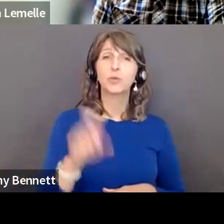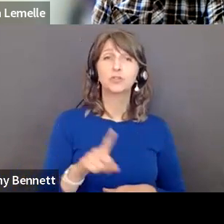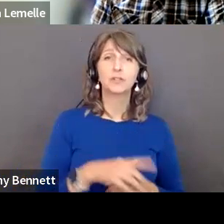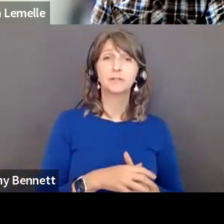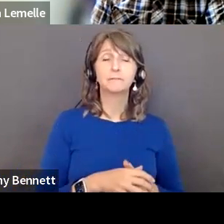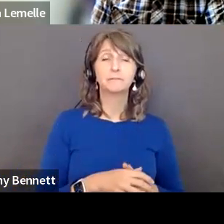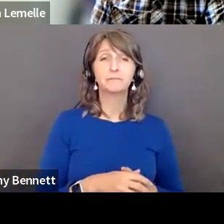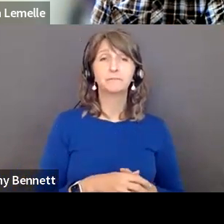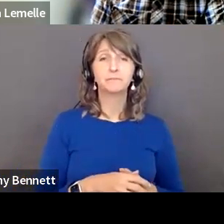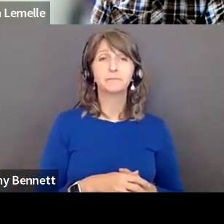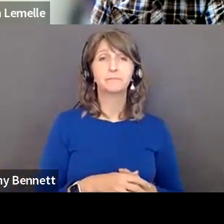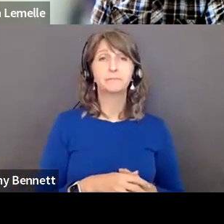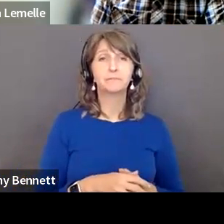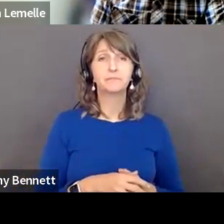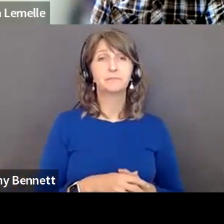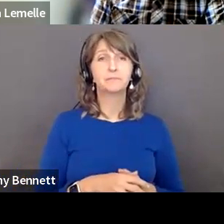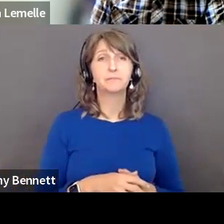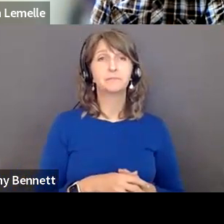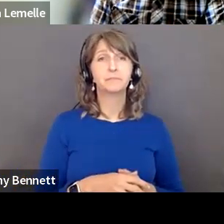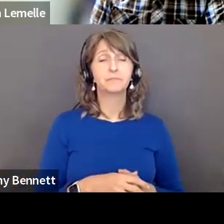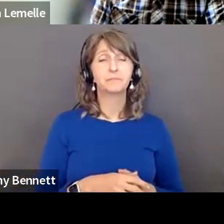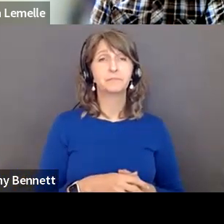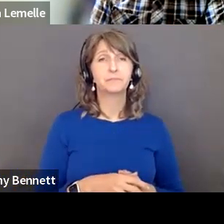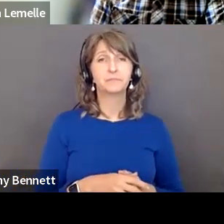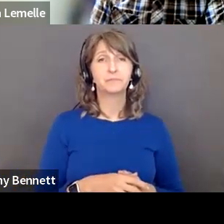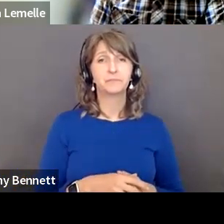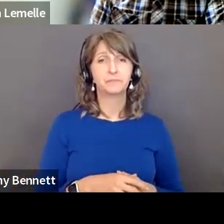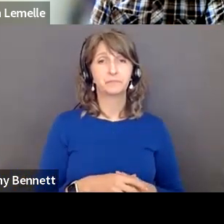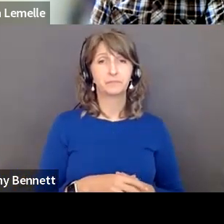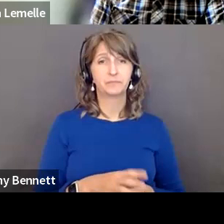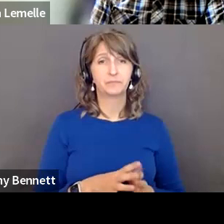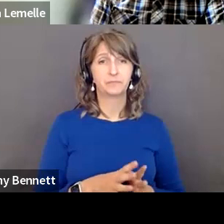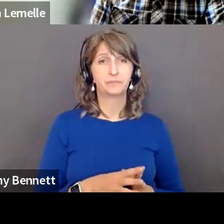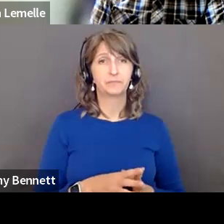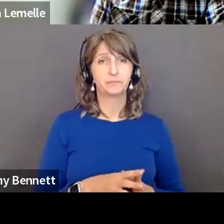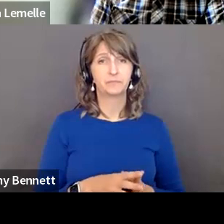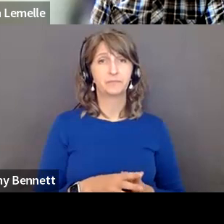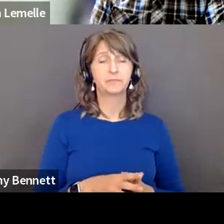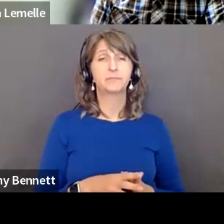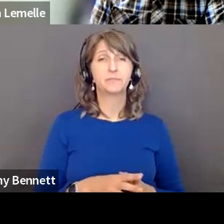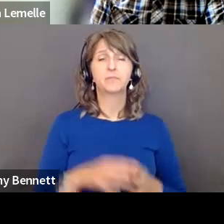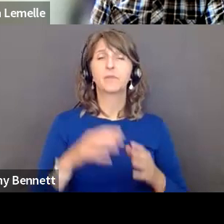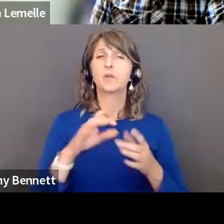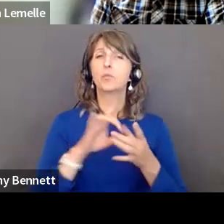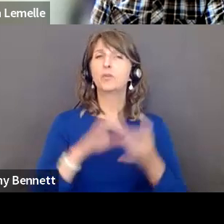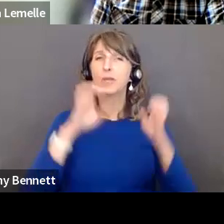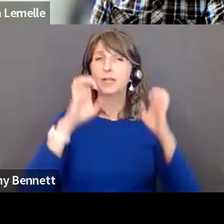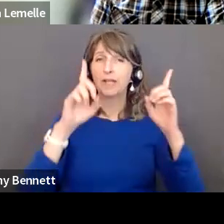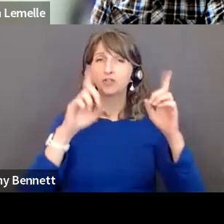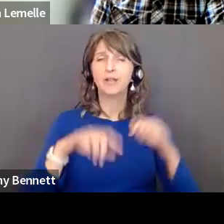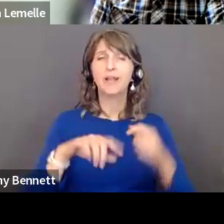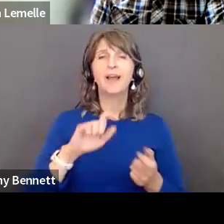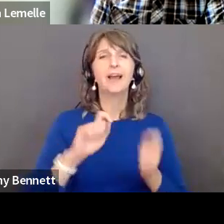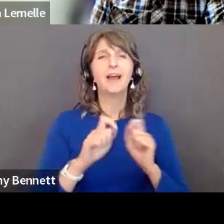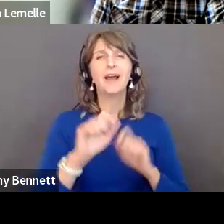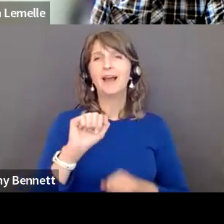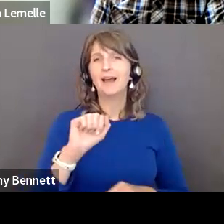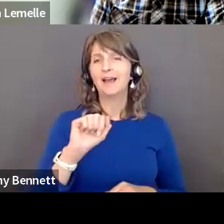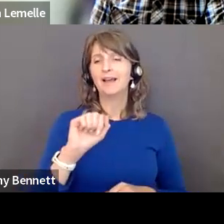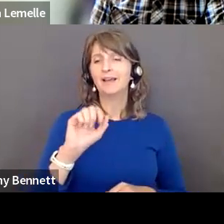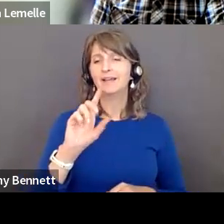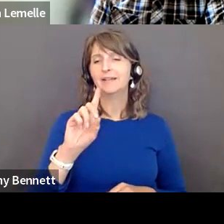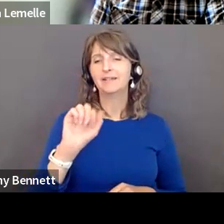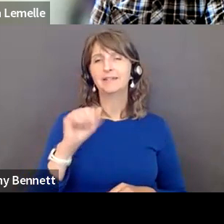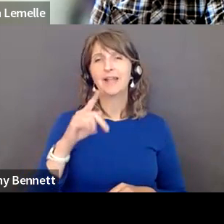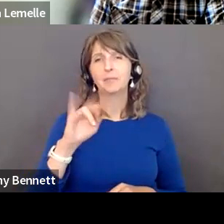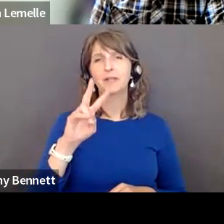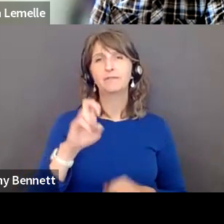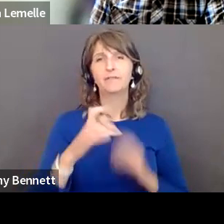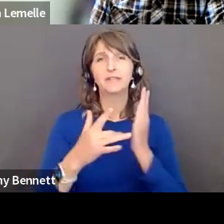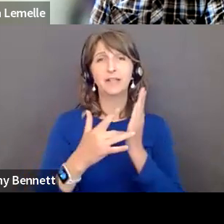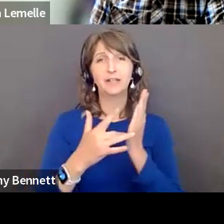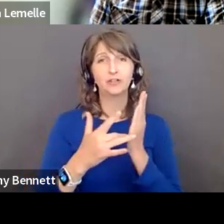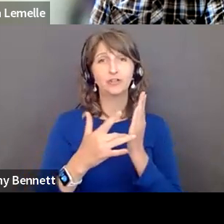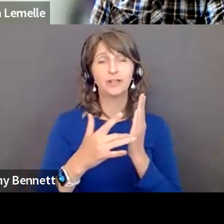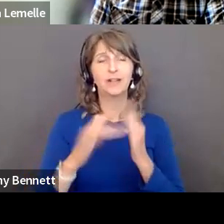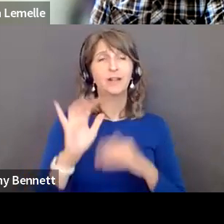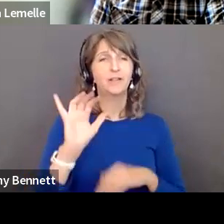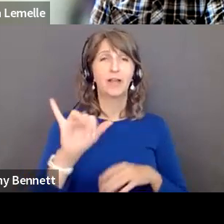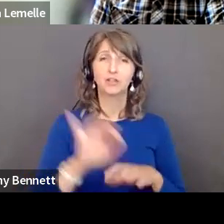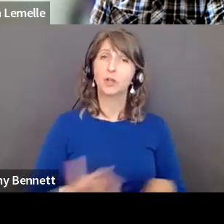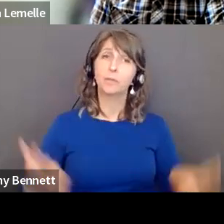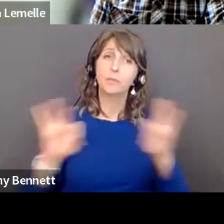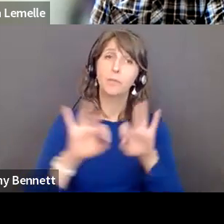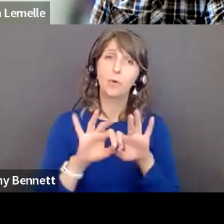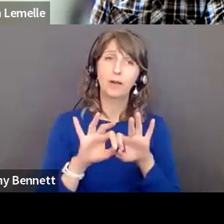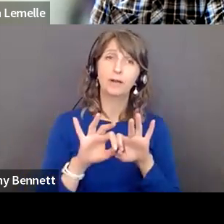Is, in addition to, you know, with, and, sorry, within education, adaptive technology is a very important aspect of sort of leveling the playing field.